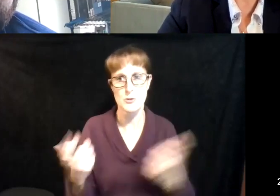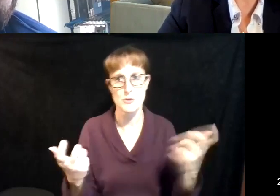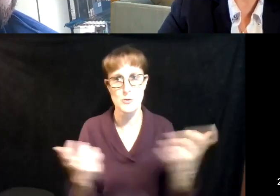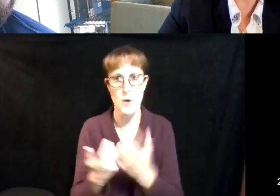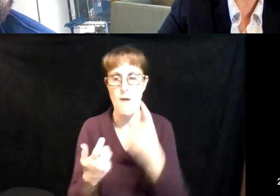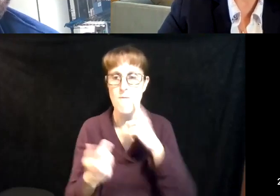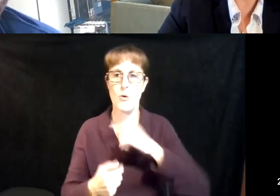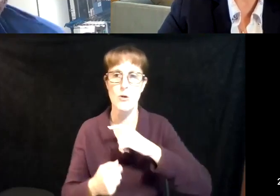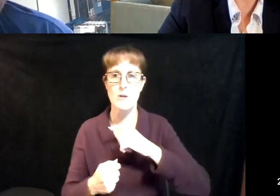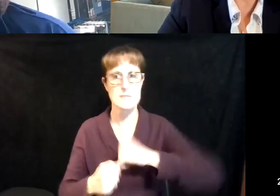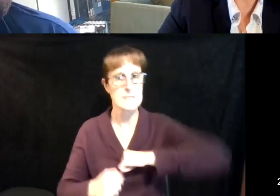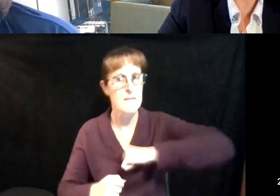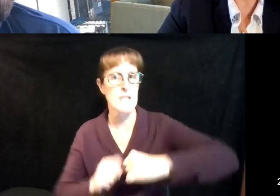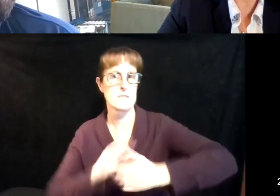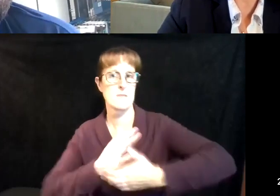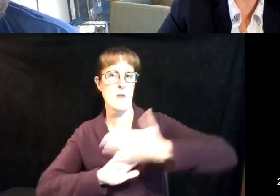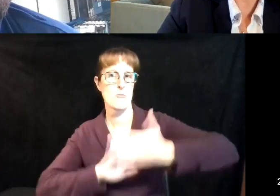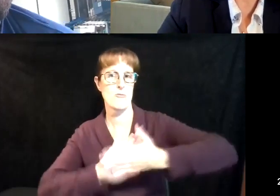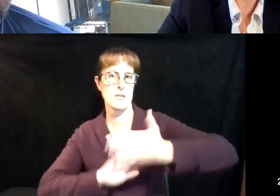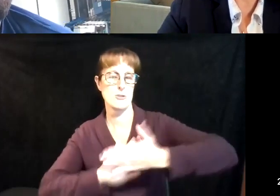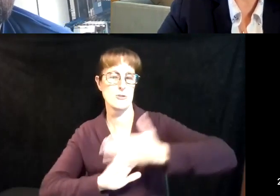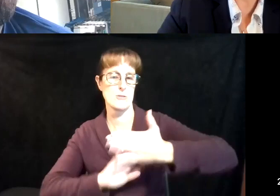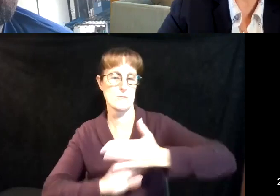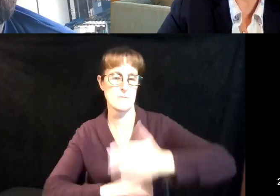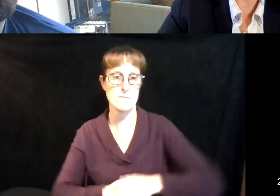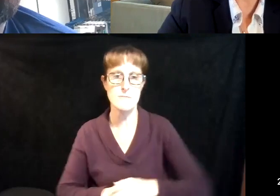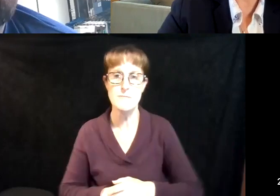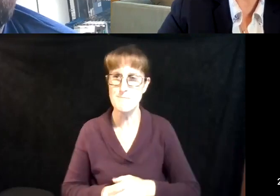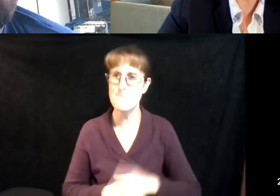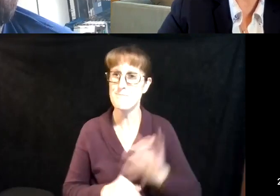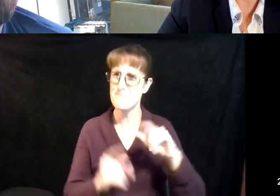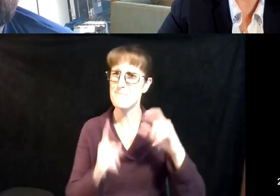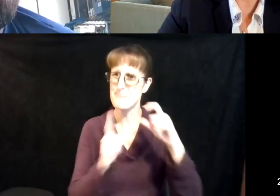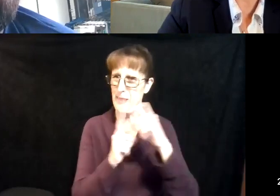For it is abstract enough to include, yet disguise,